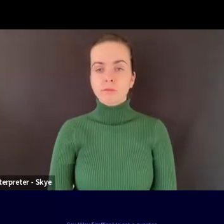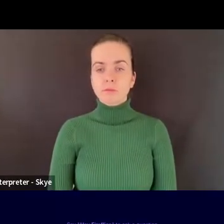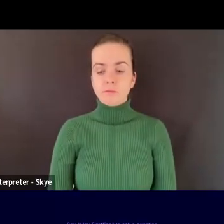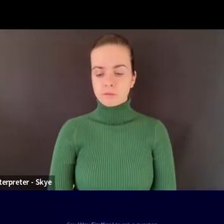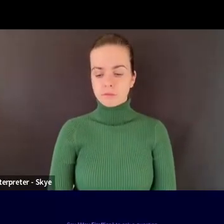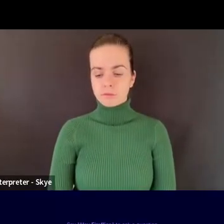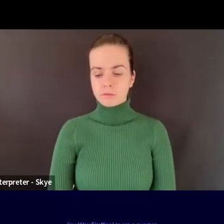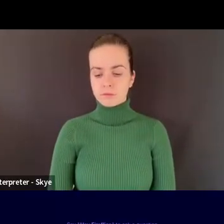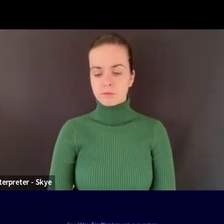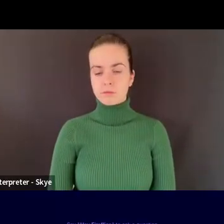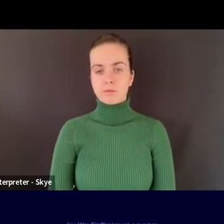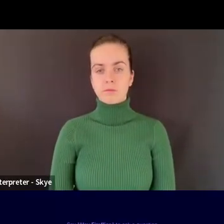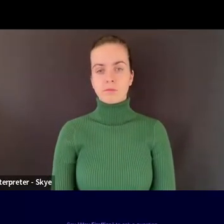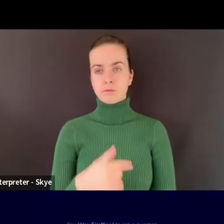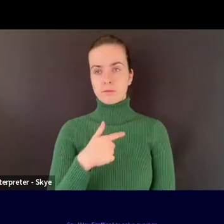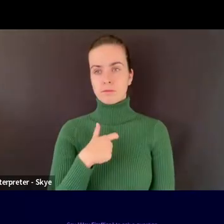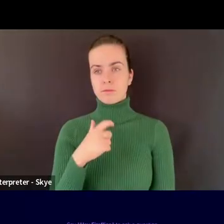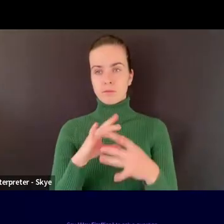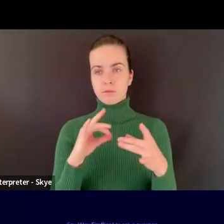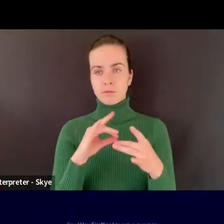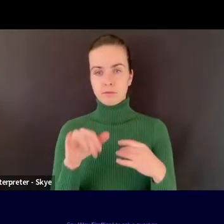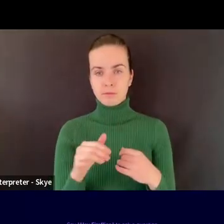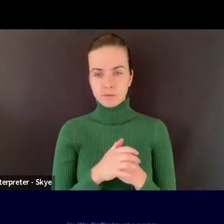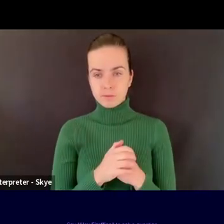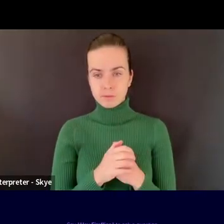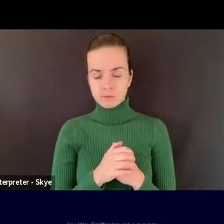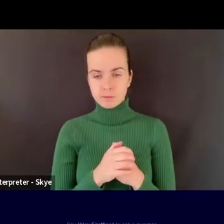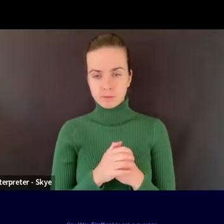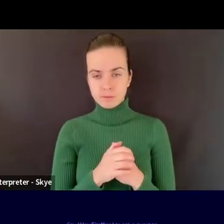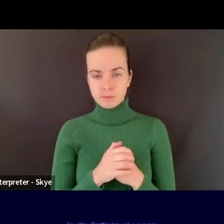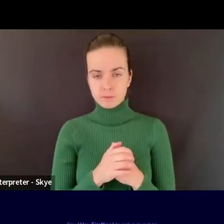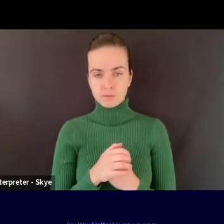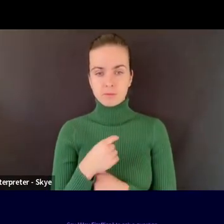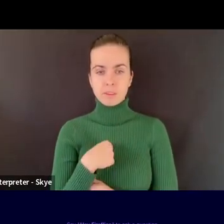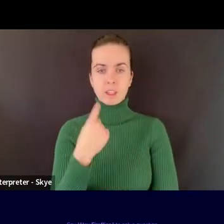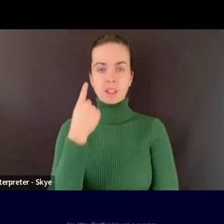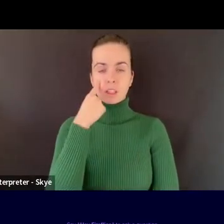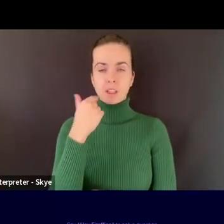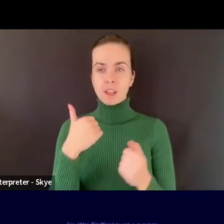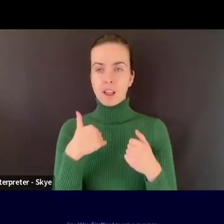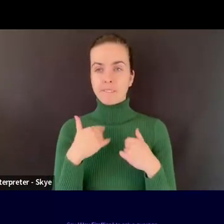Dr. Celious: I'd like to make a comment on that, Dahlia. I think in having a conversation